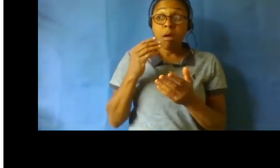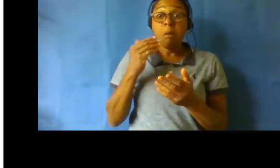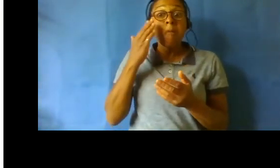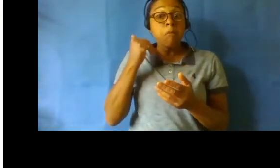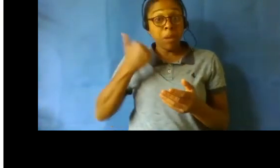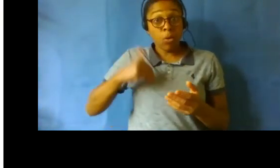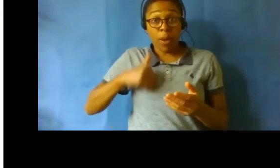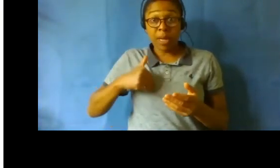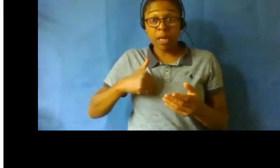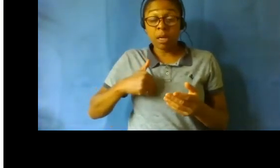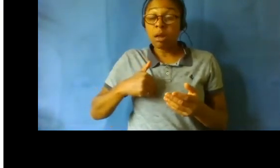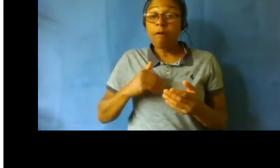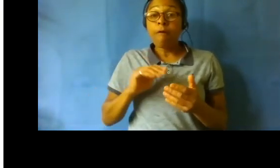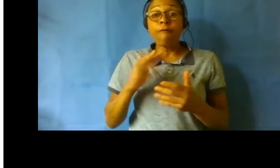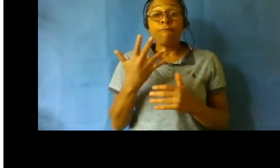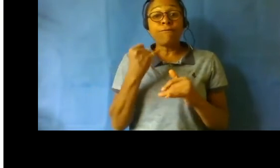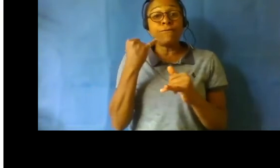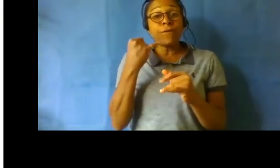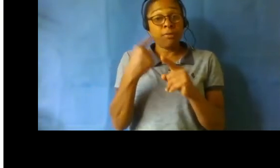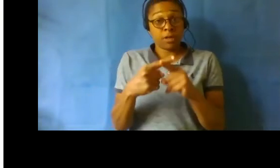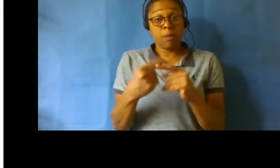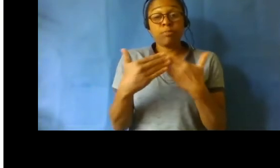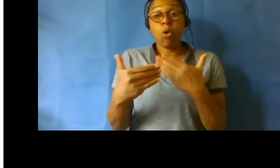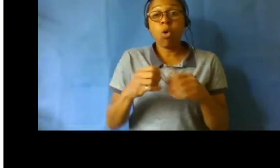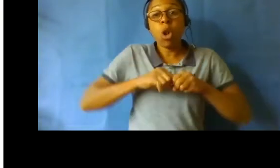women in the UK and racist medical textbooks that suggests black people